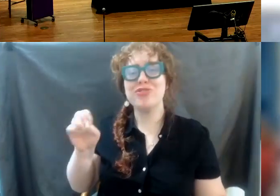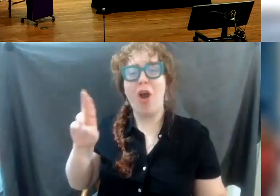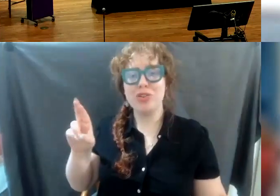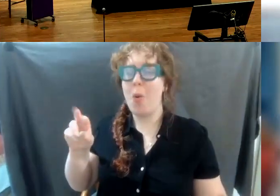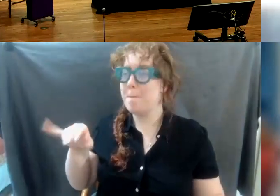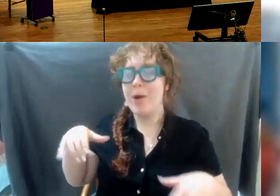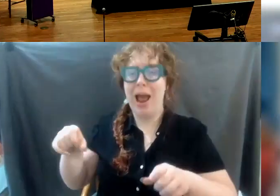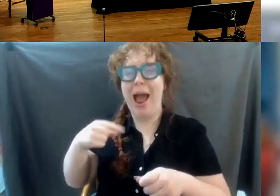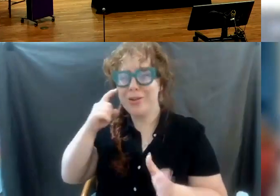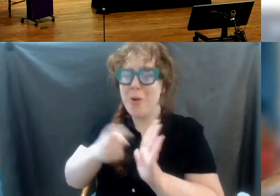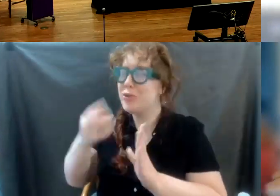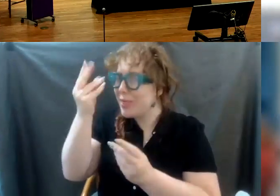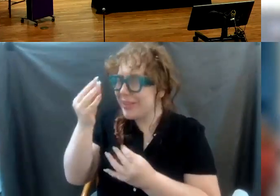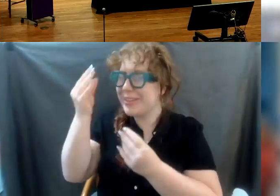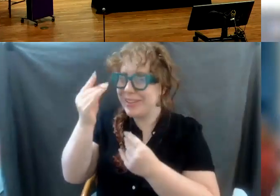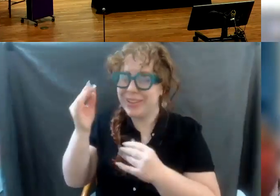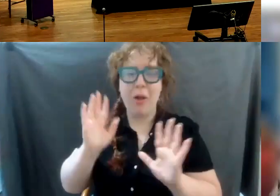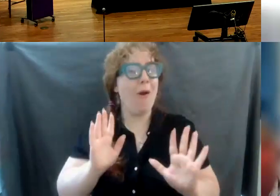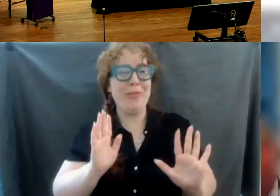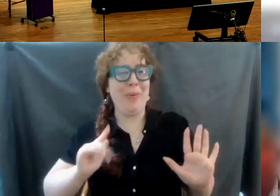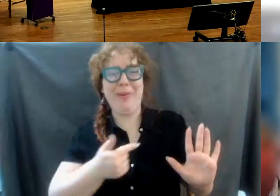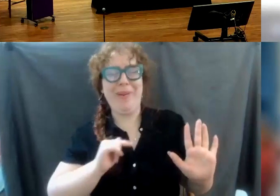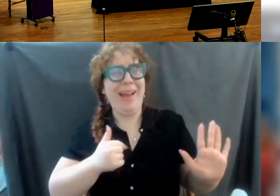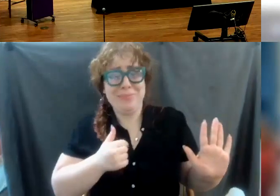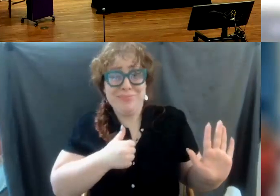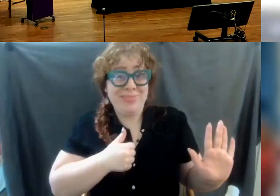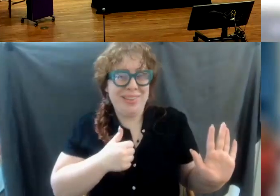we can take turns I'm not even sure if I could understand the question well.